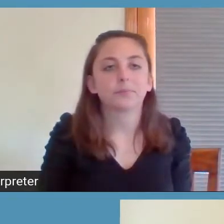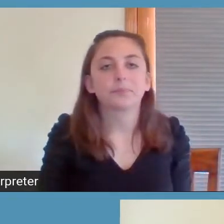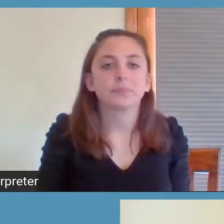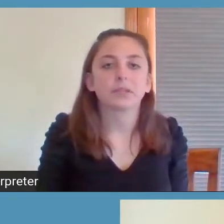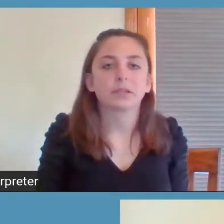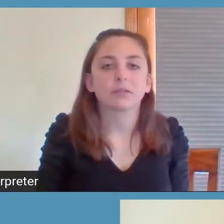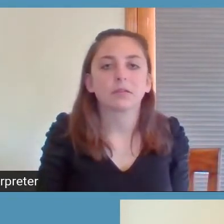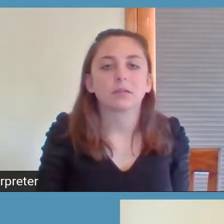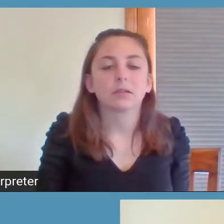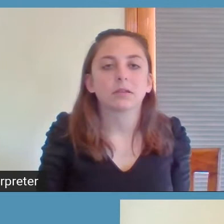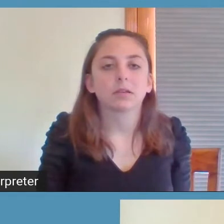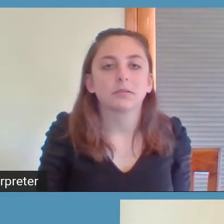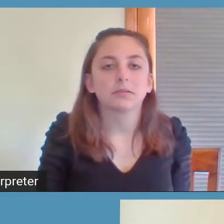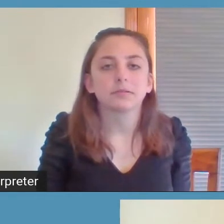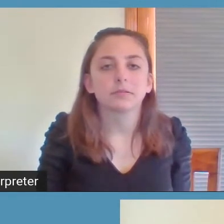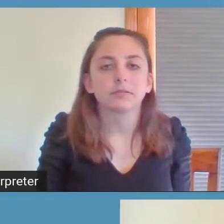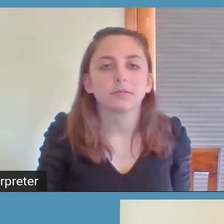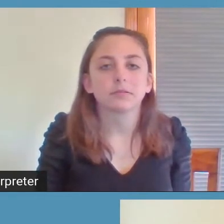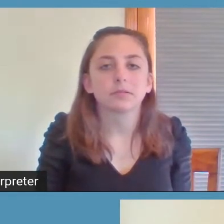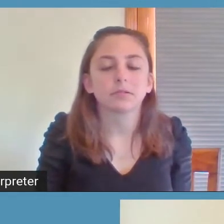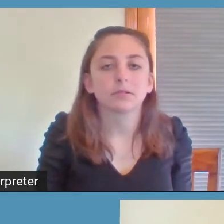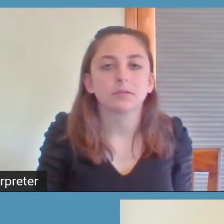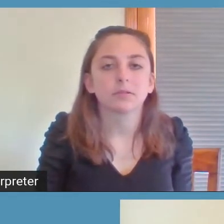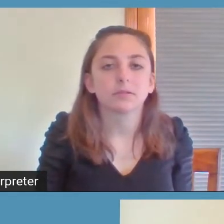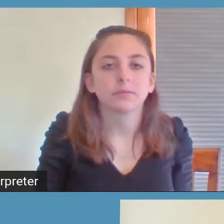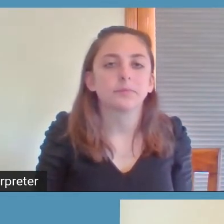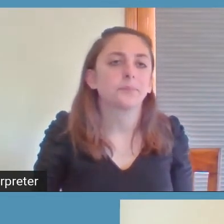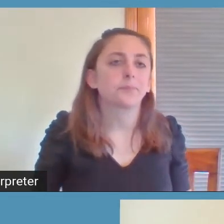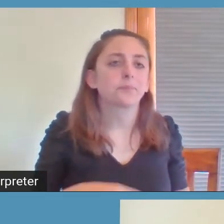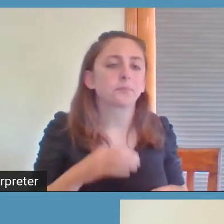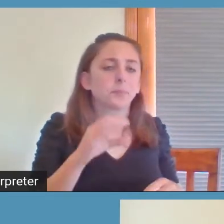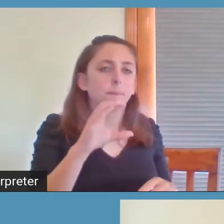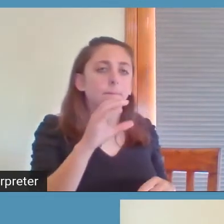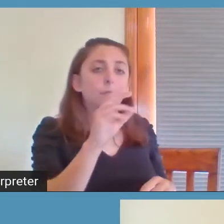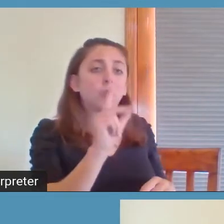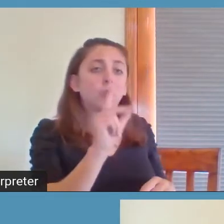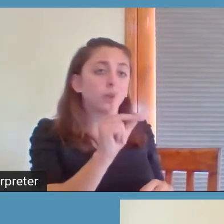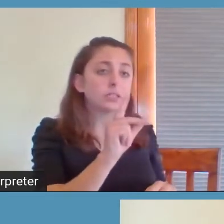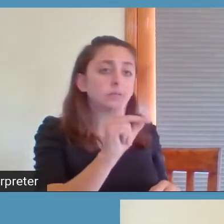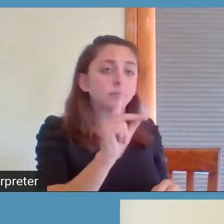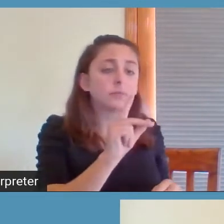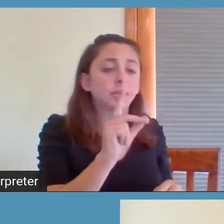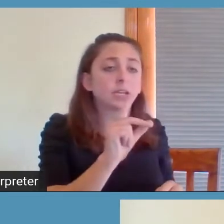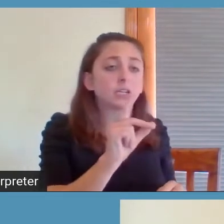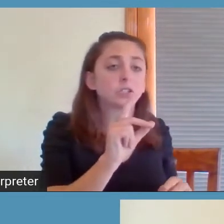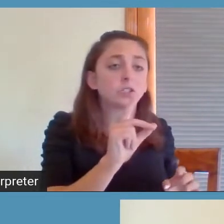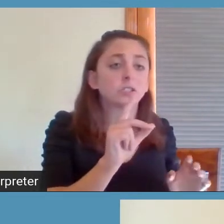okay let me see do these cons uh matrix gallery exhibits only live and conscious matrix or can you